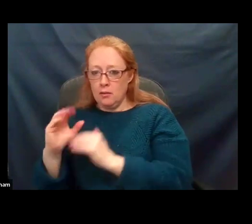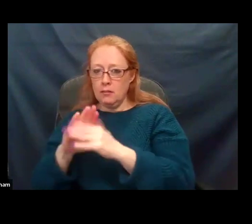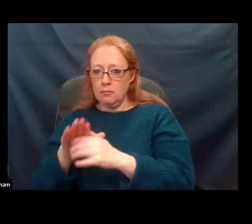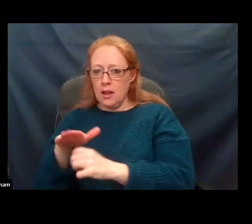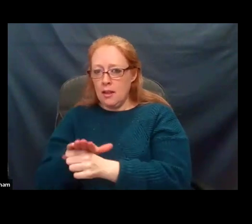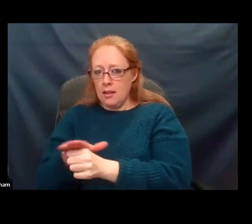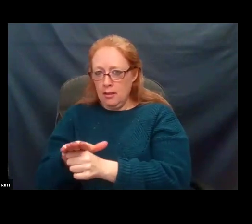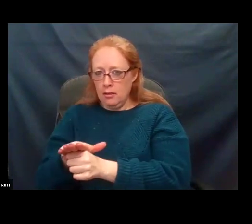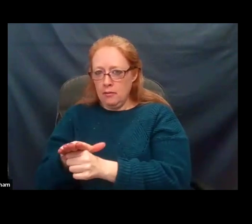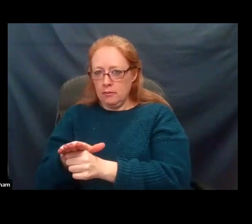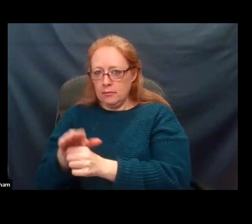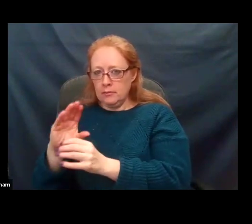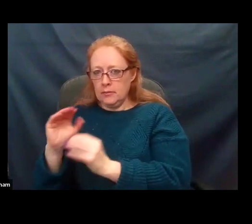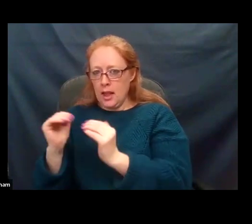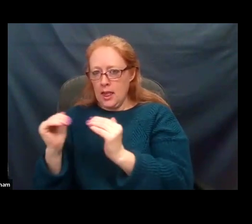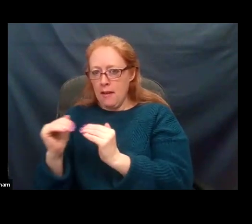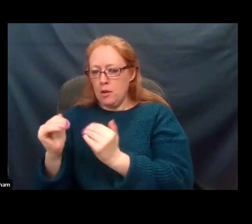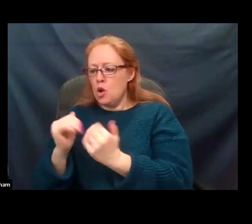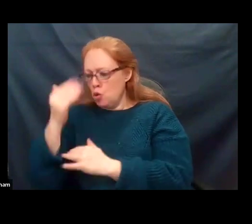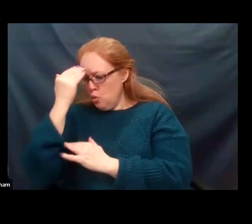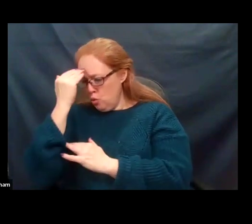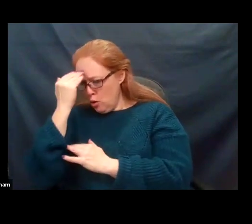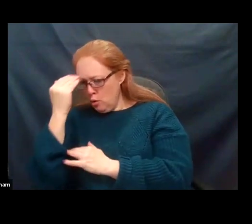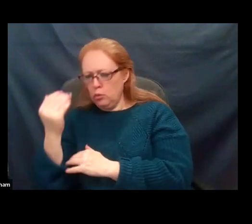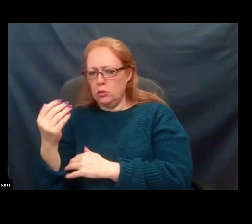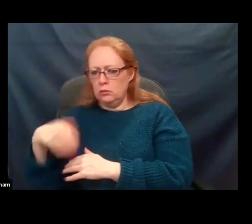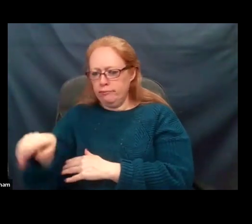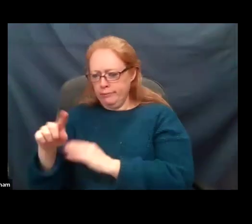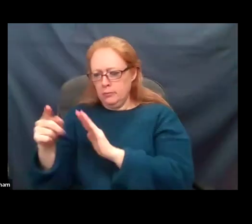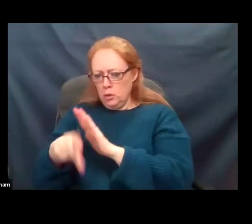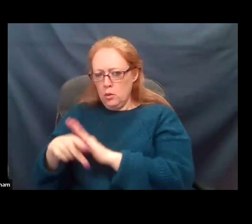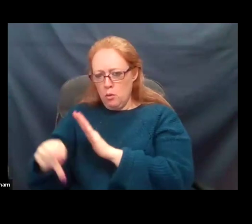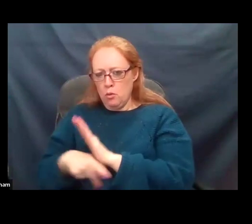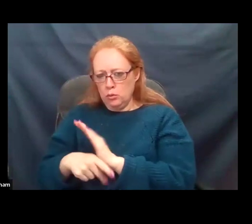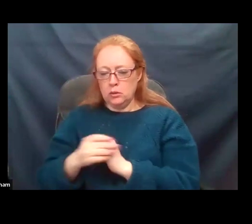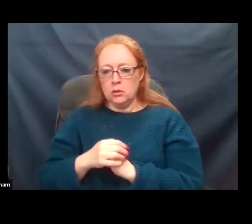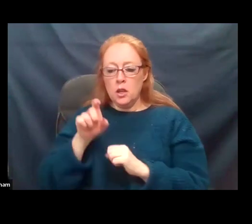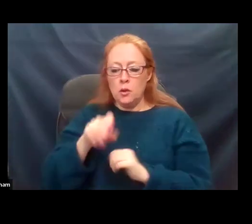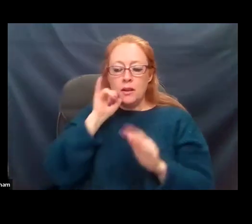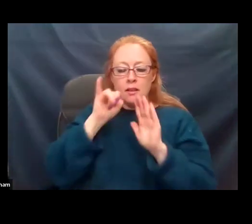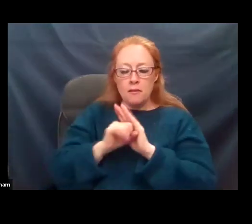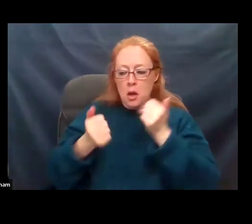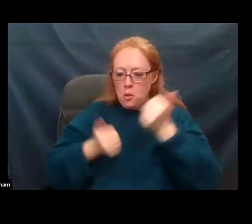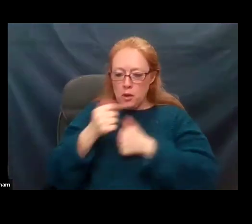Who knows what's happening at the local level or the county level?